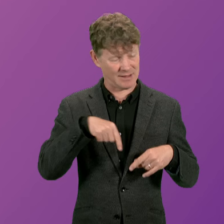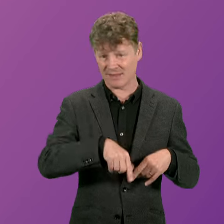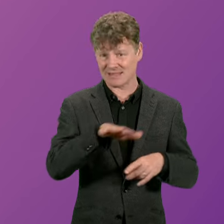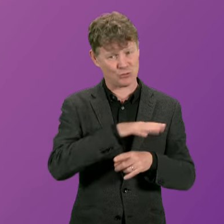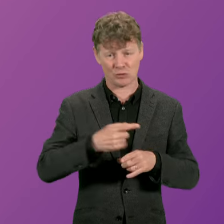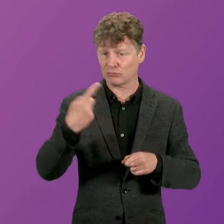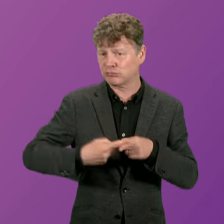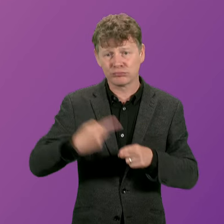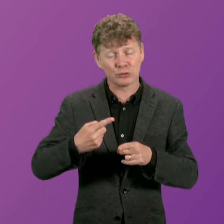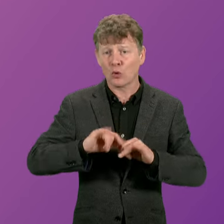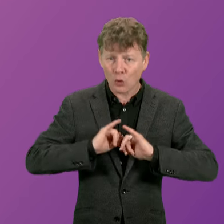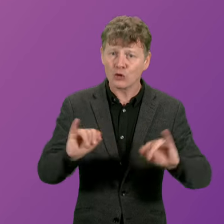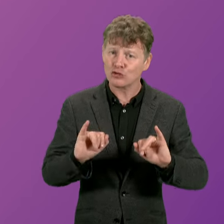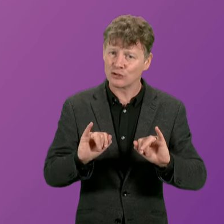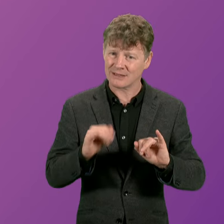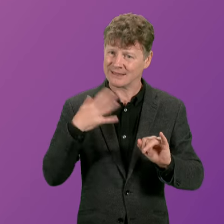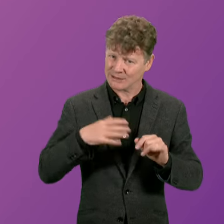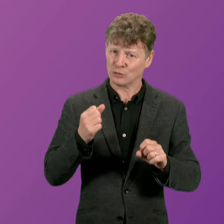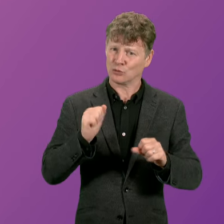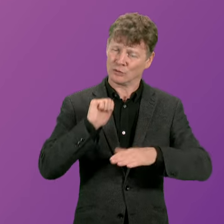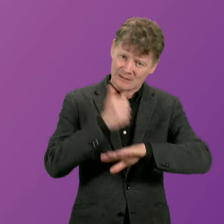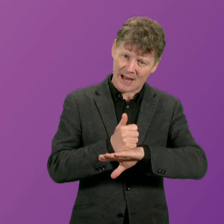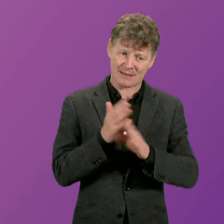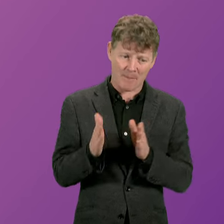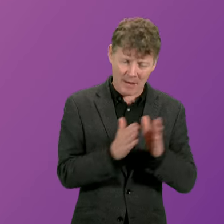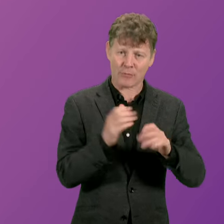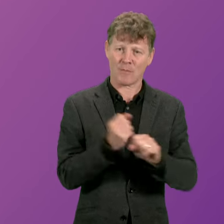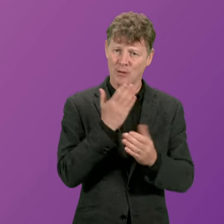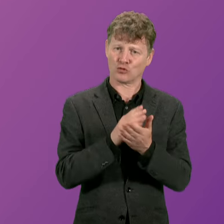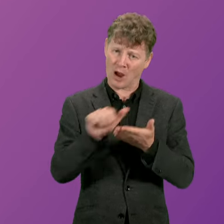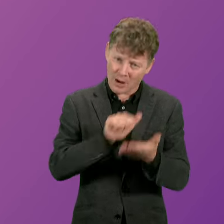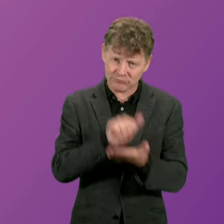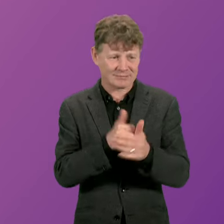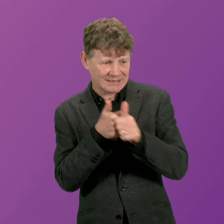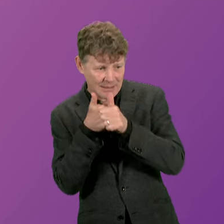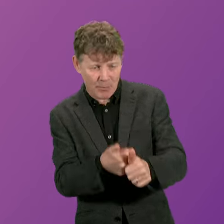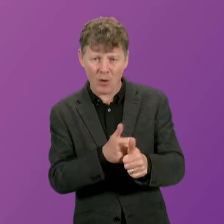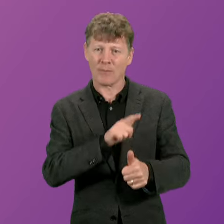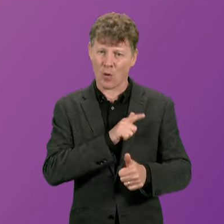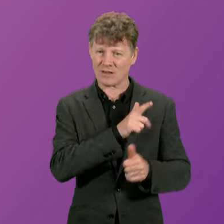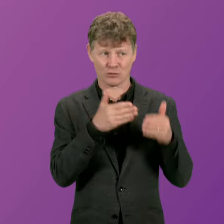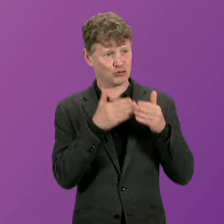pathway to ensure that support is provided, given the strategic importance of the yard?